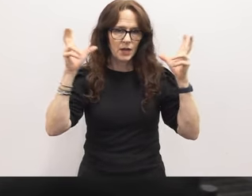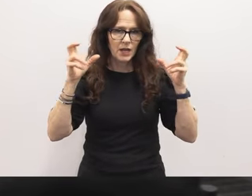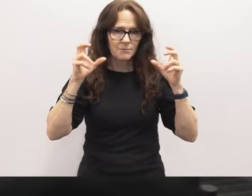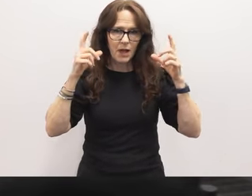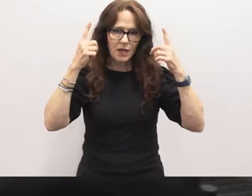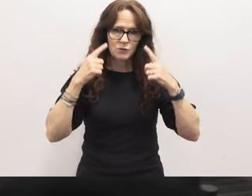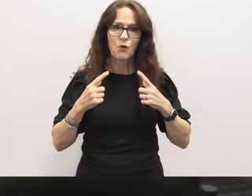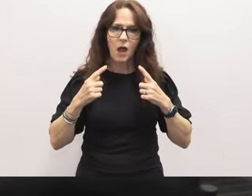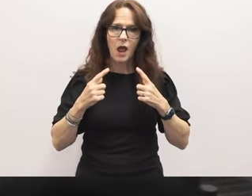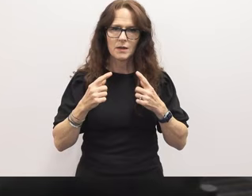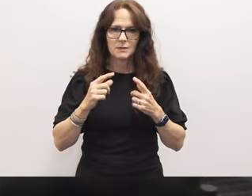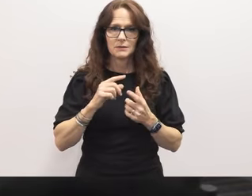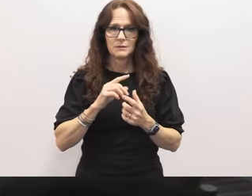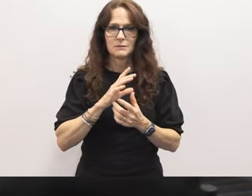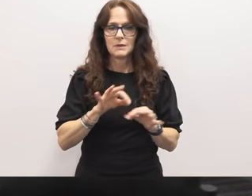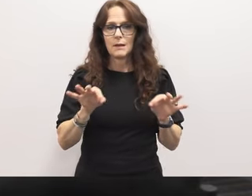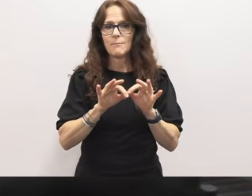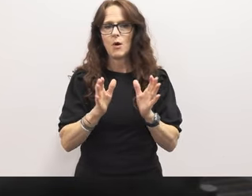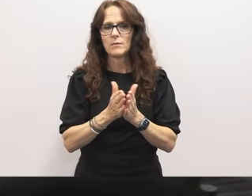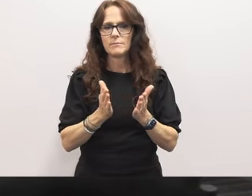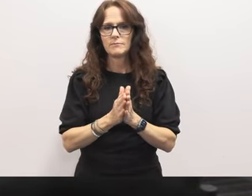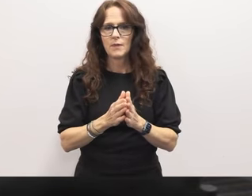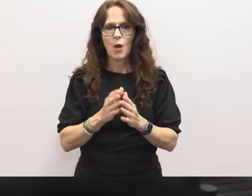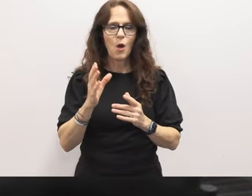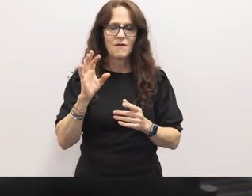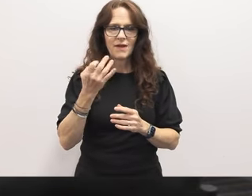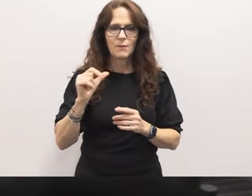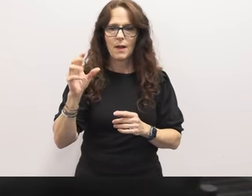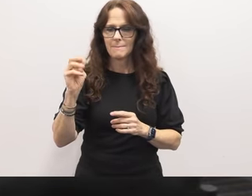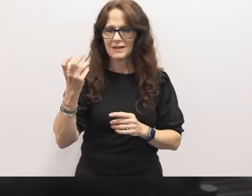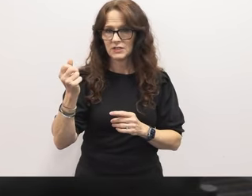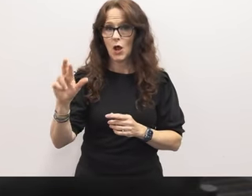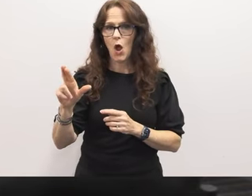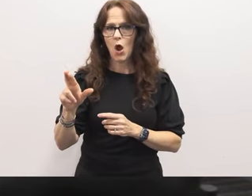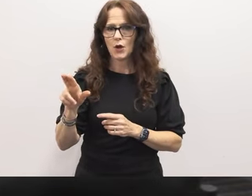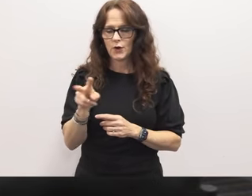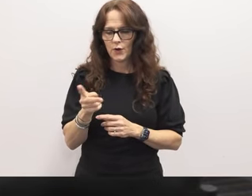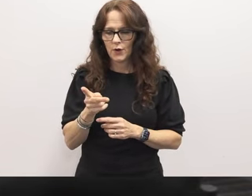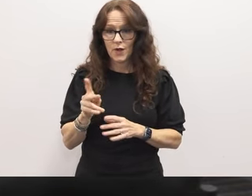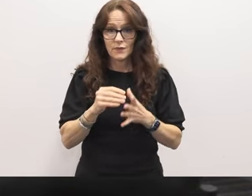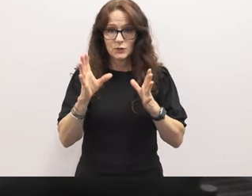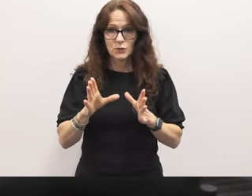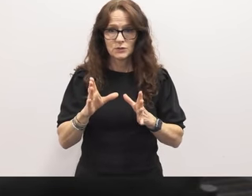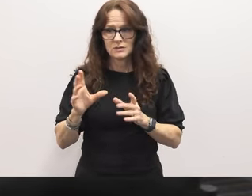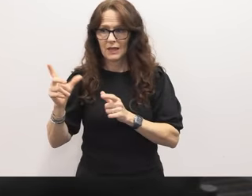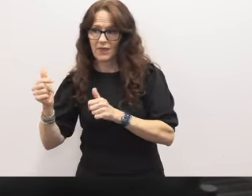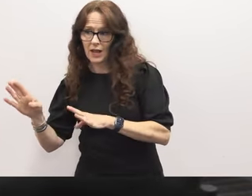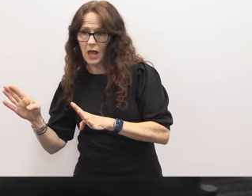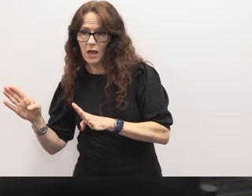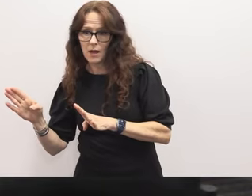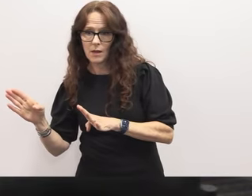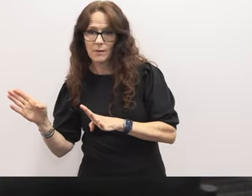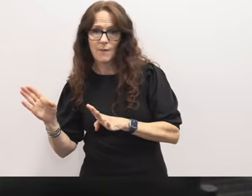Or when we're reading Farewell to Manzanar, again, the students that I have in those clubs are pushing the conversation forward